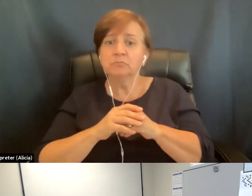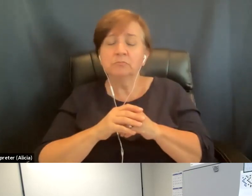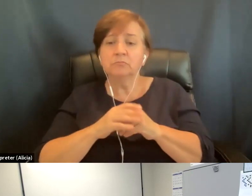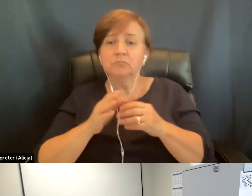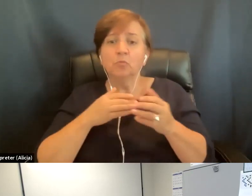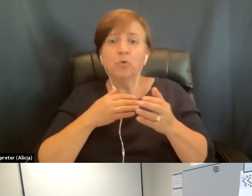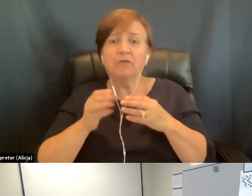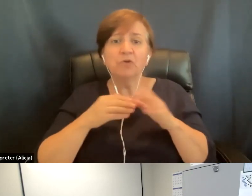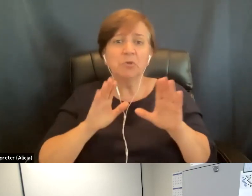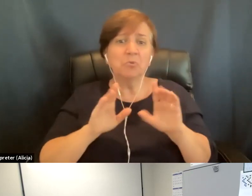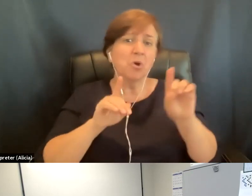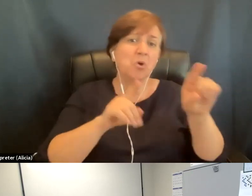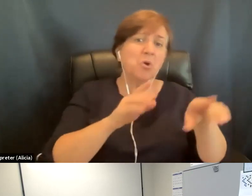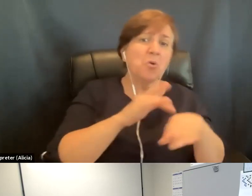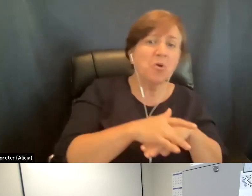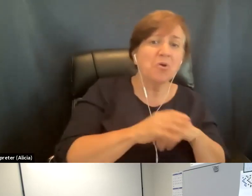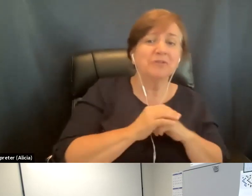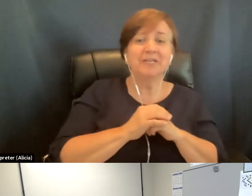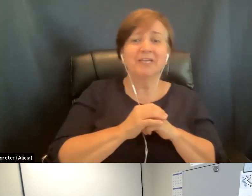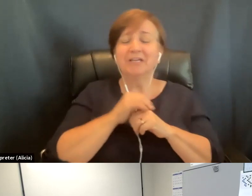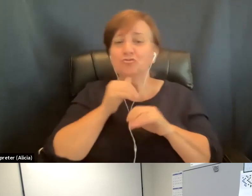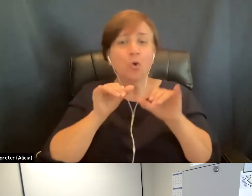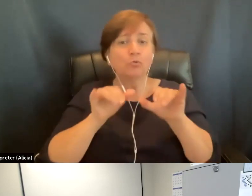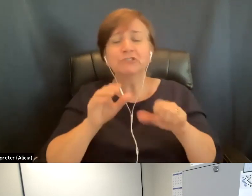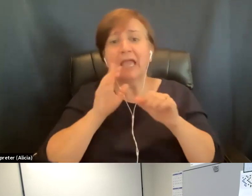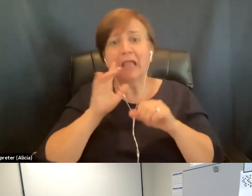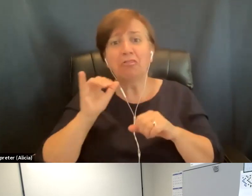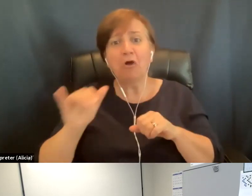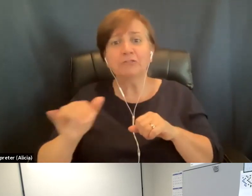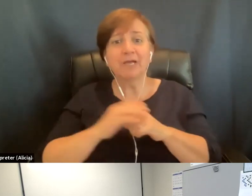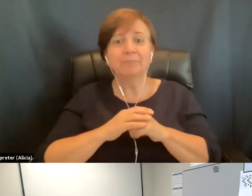Dr. Elsa Villarino: Go early go no don't stay long bars, not a good idea.